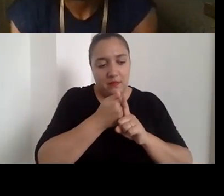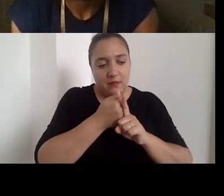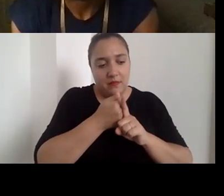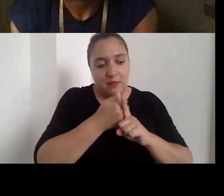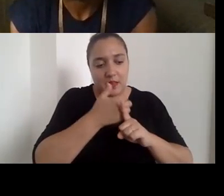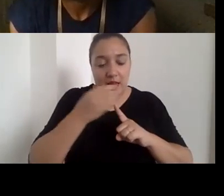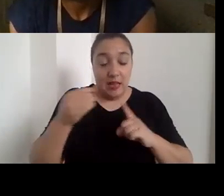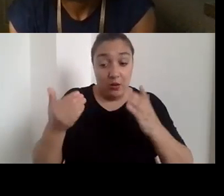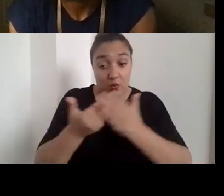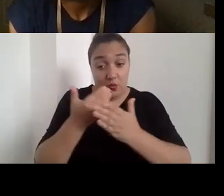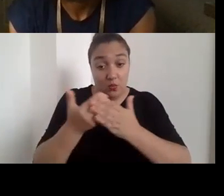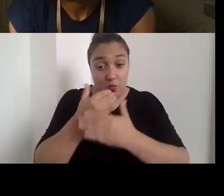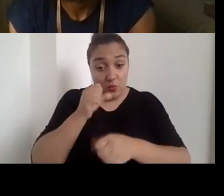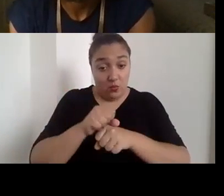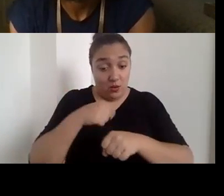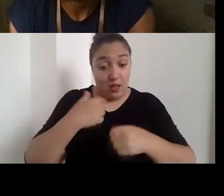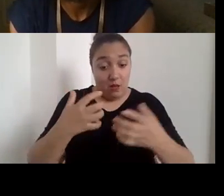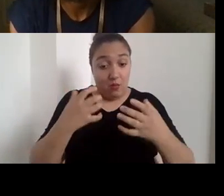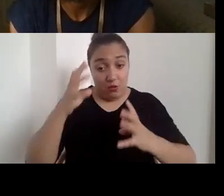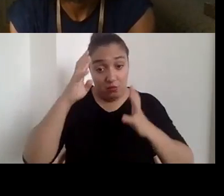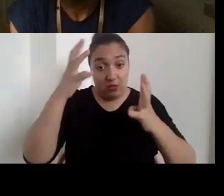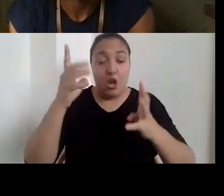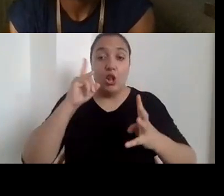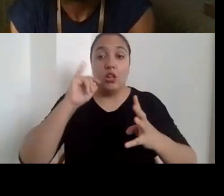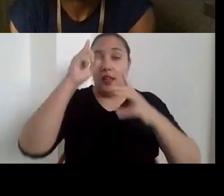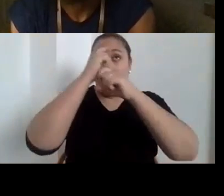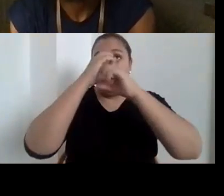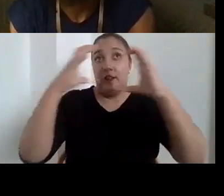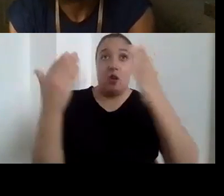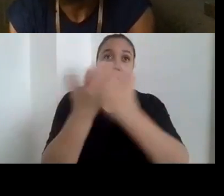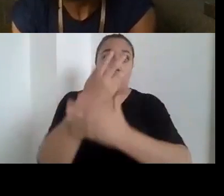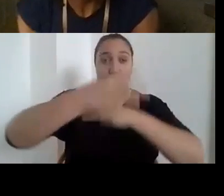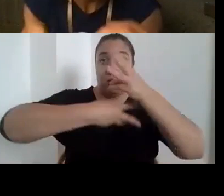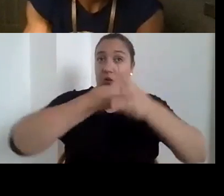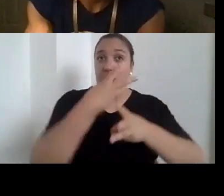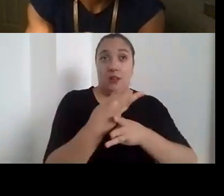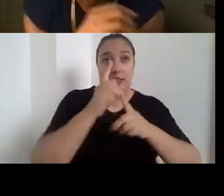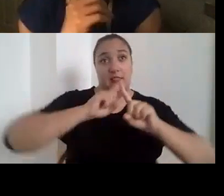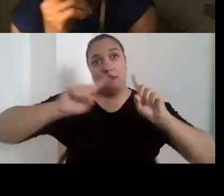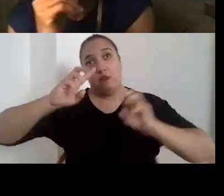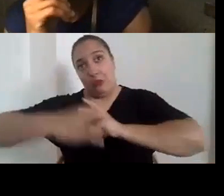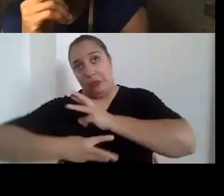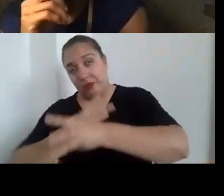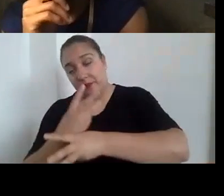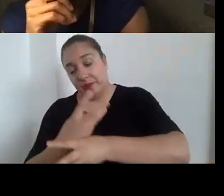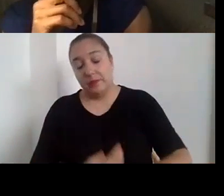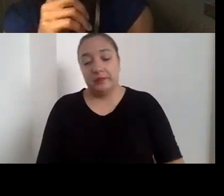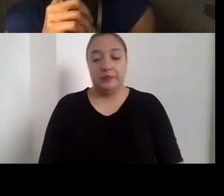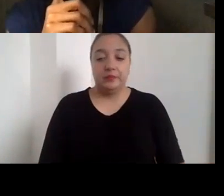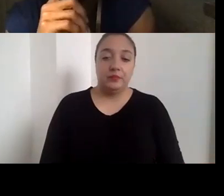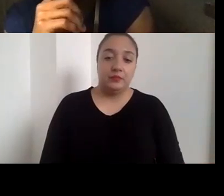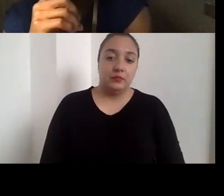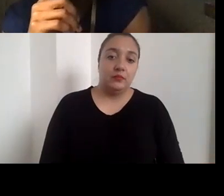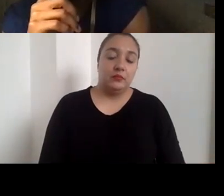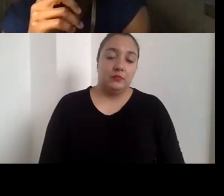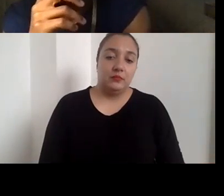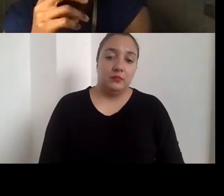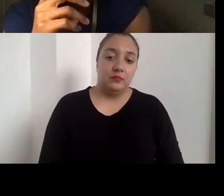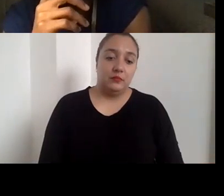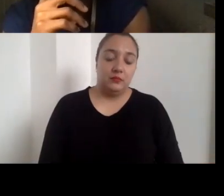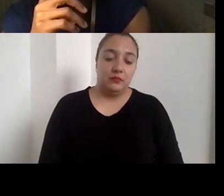envisioning a new world, a different world and I feel like